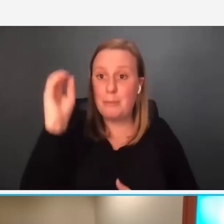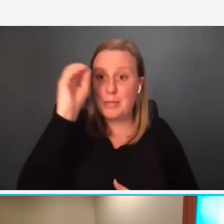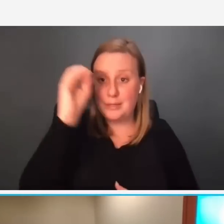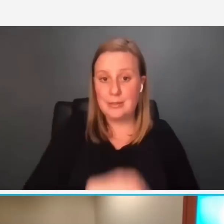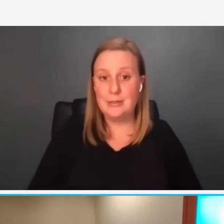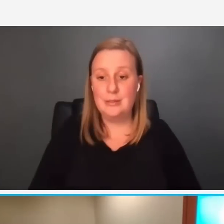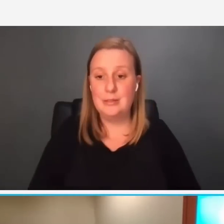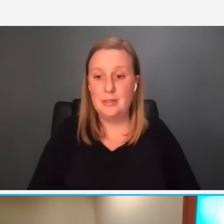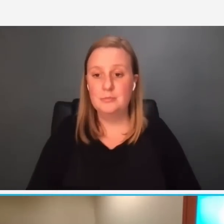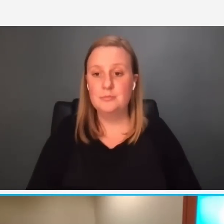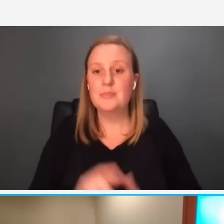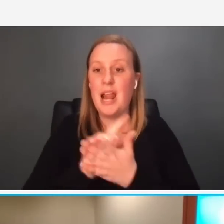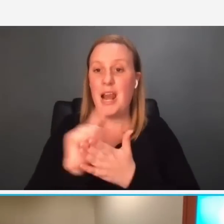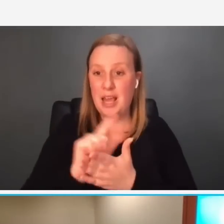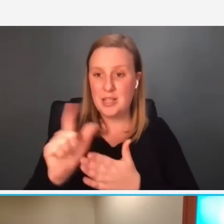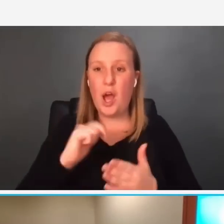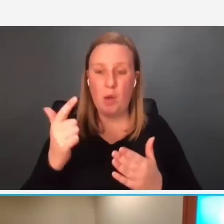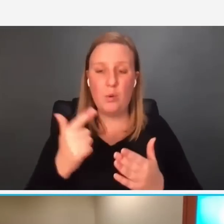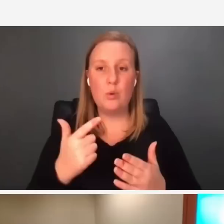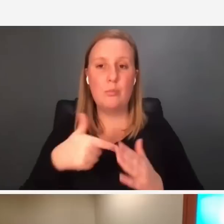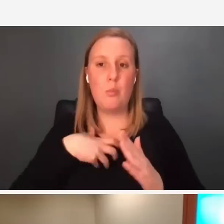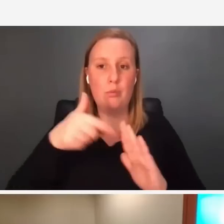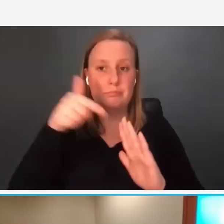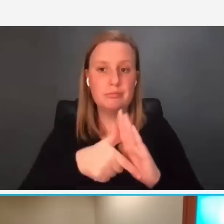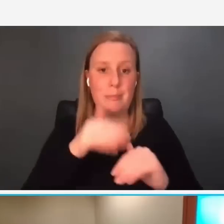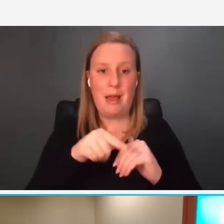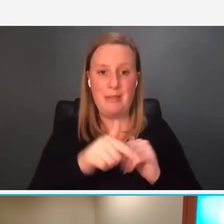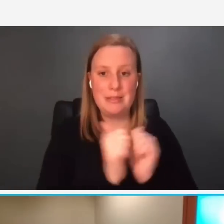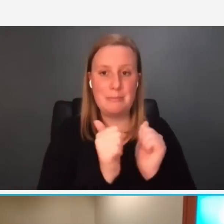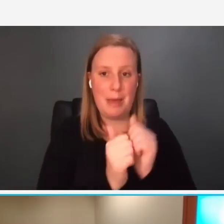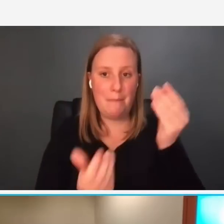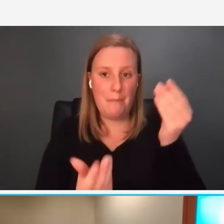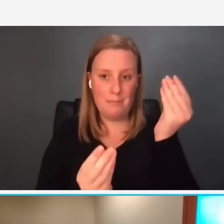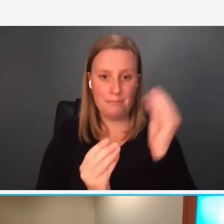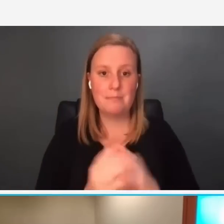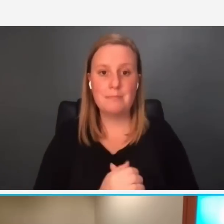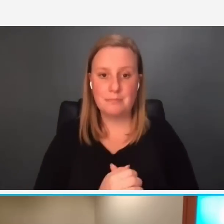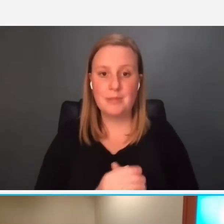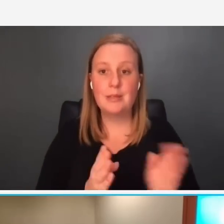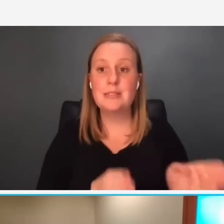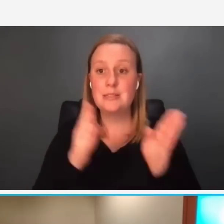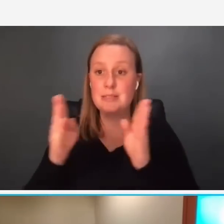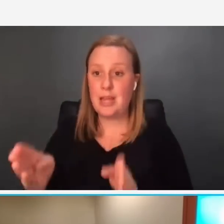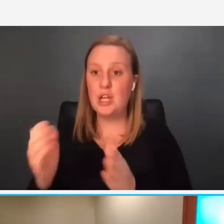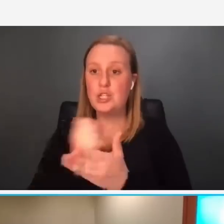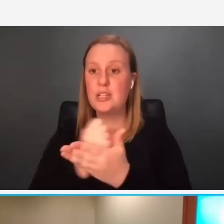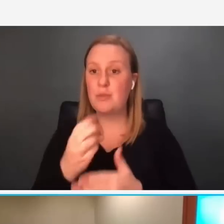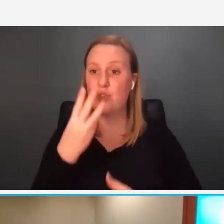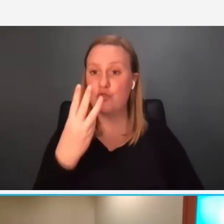paper a little later in my presentation. Stage three. This will be an important stage of our process